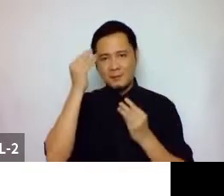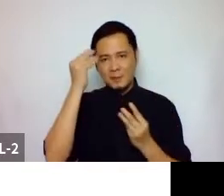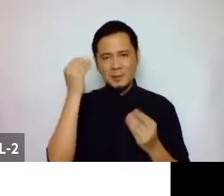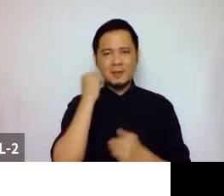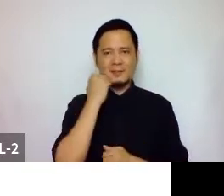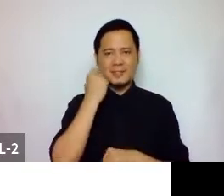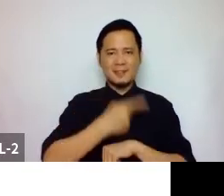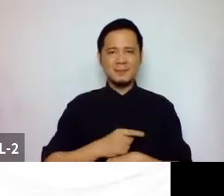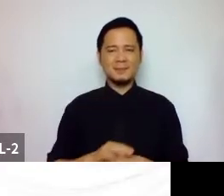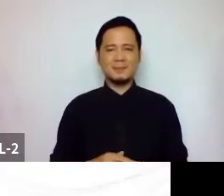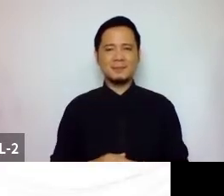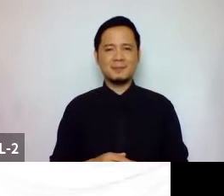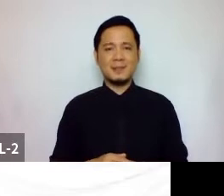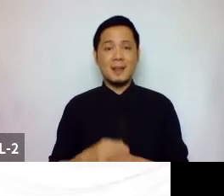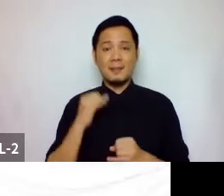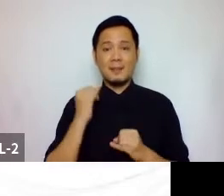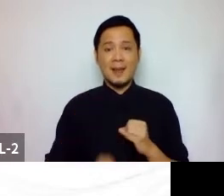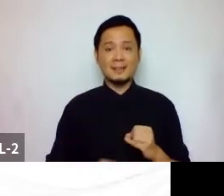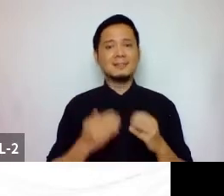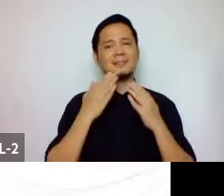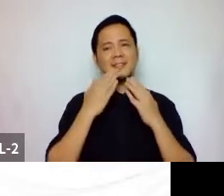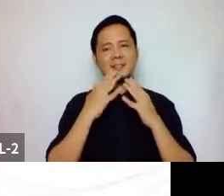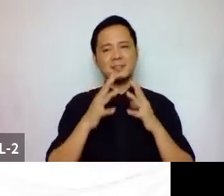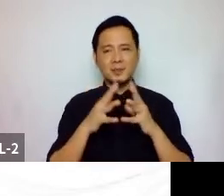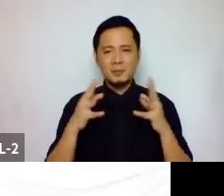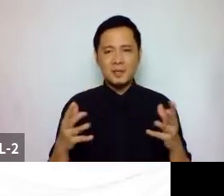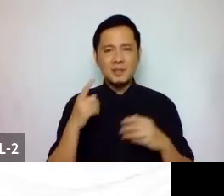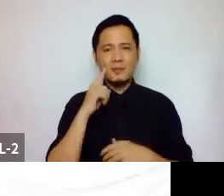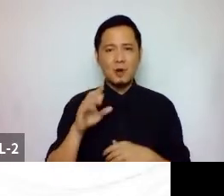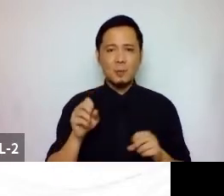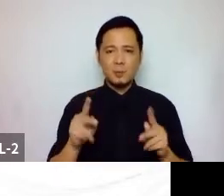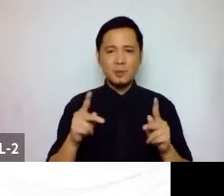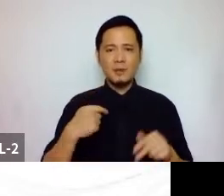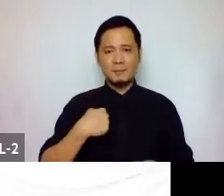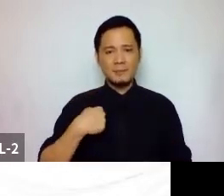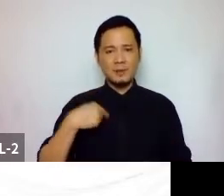Finally thank you so much again for this opportunity to share our work.